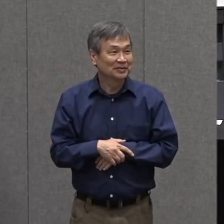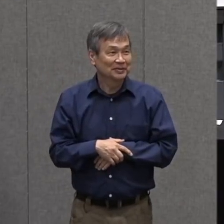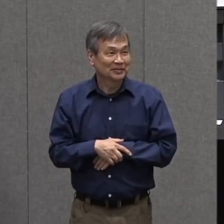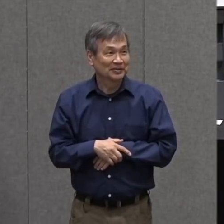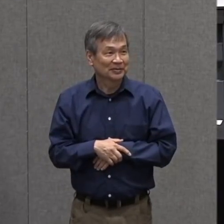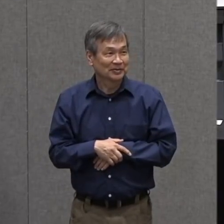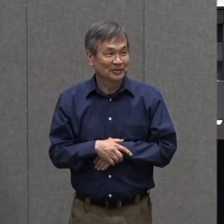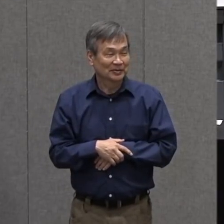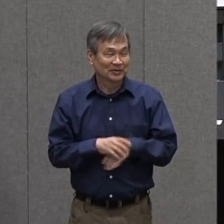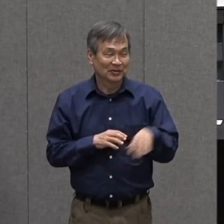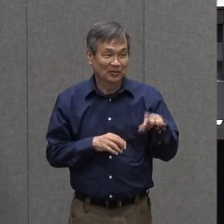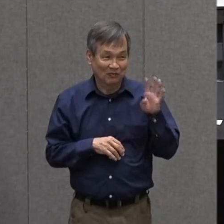Four.